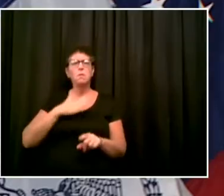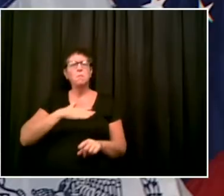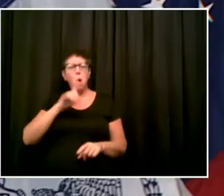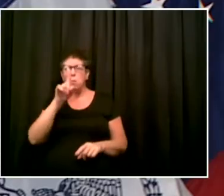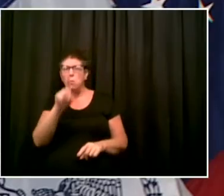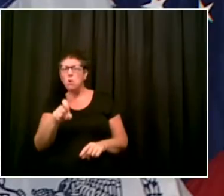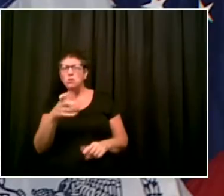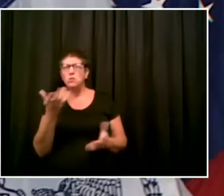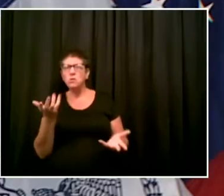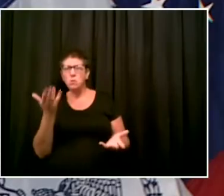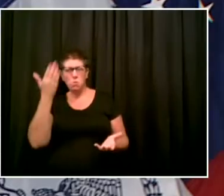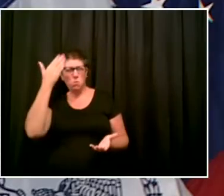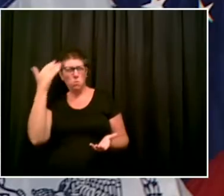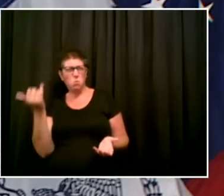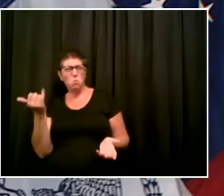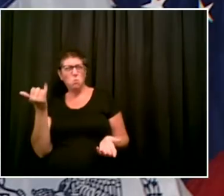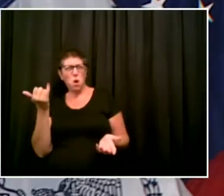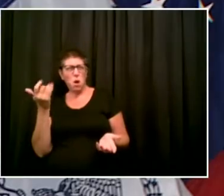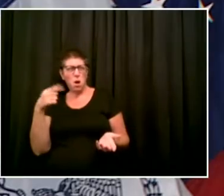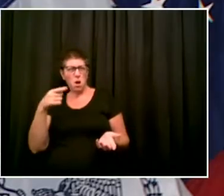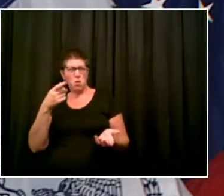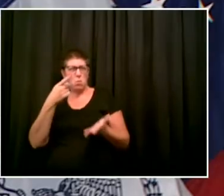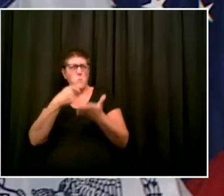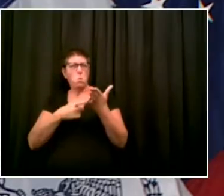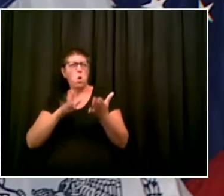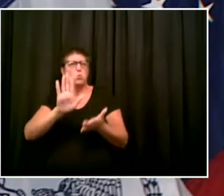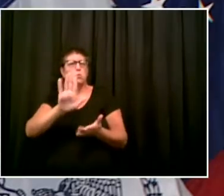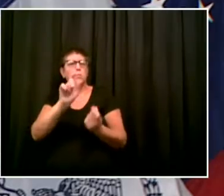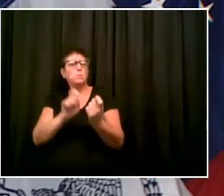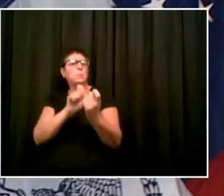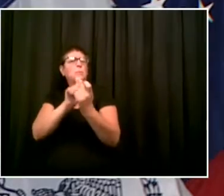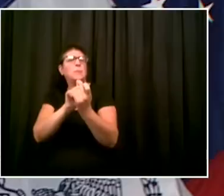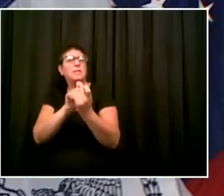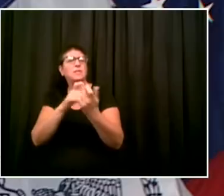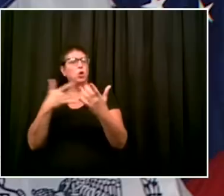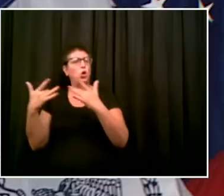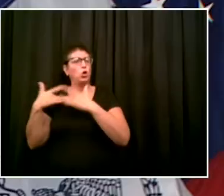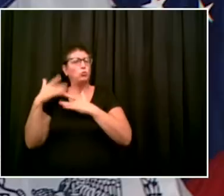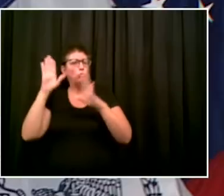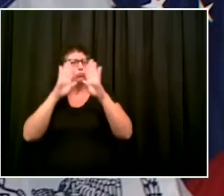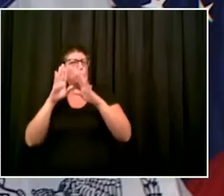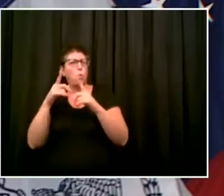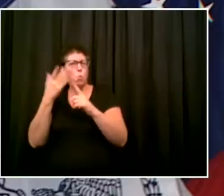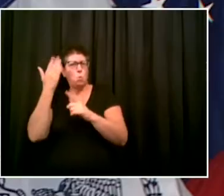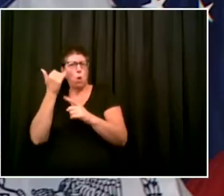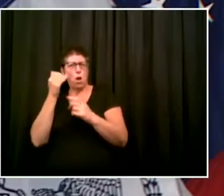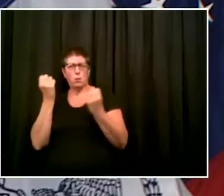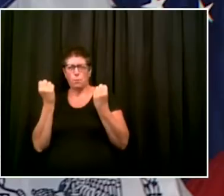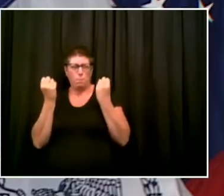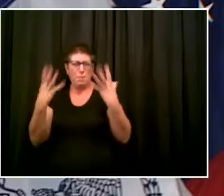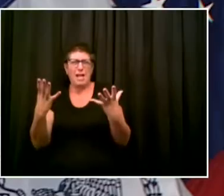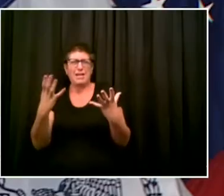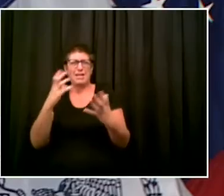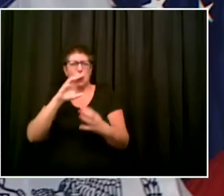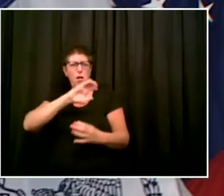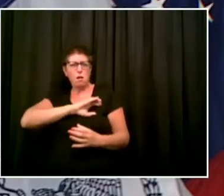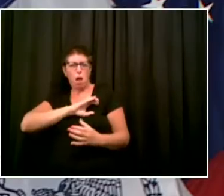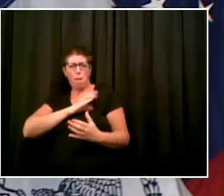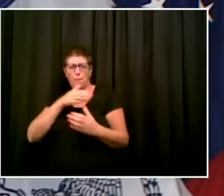CITY HALL WHERE THOE CPCUY VMOEMNTE S HA BEEN. CITY HALL PARK IS BEEN SHUT FOR NEARLY 3 MONTHS. MY QUESTION TO THE MAYOR AND E THCOIMMSSIONER IS WHAT IS THE SPECIFIC SECURITY